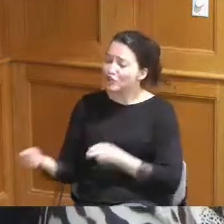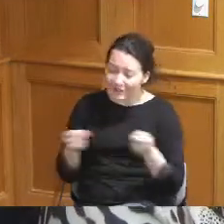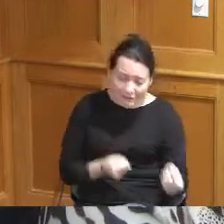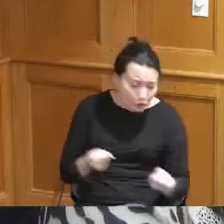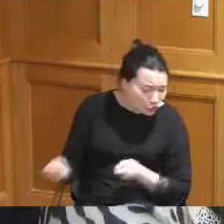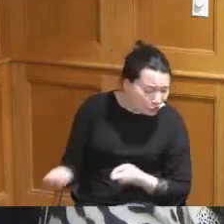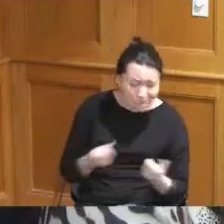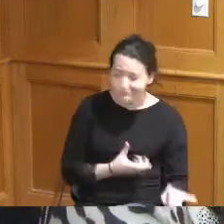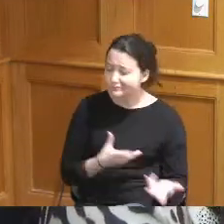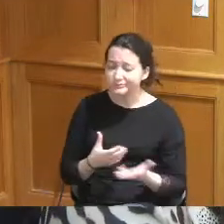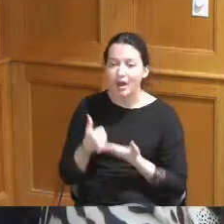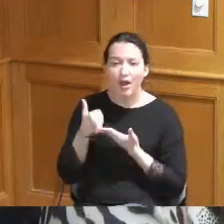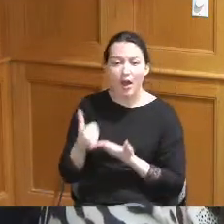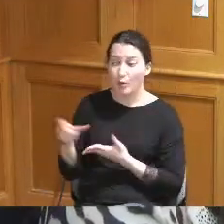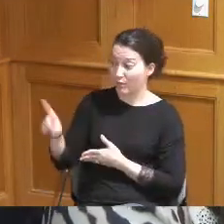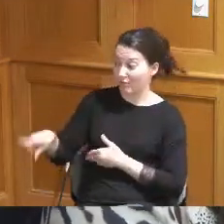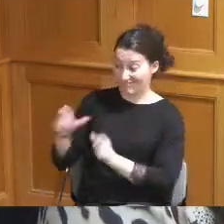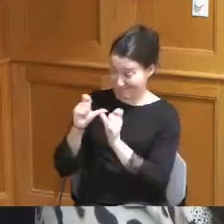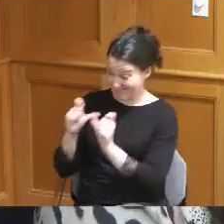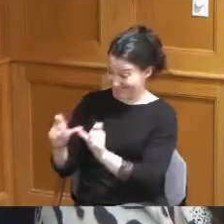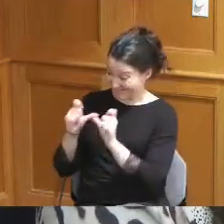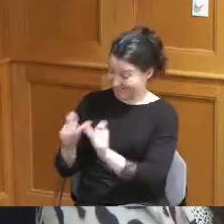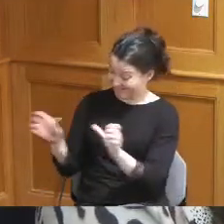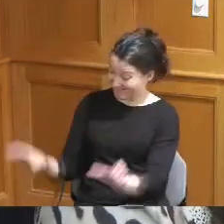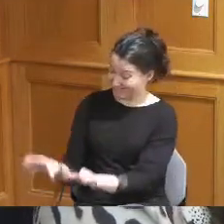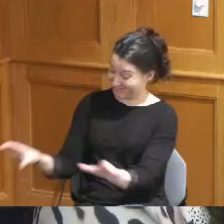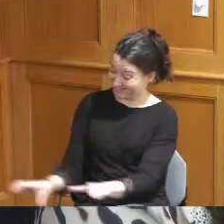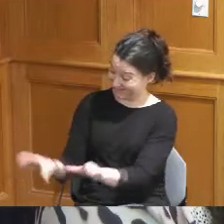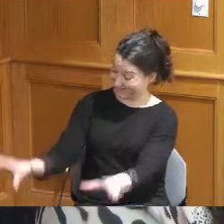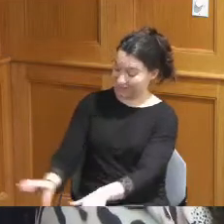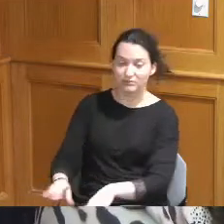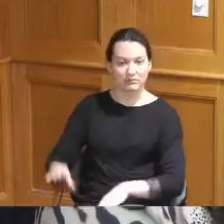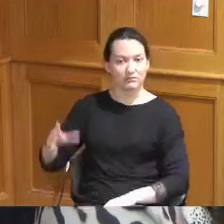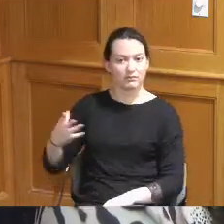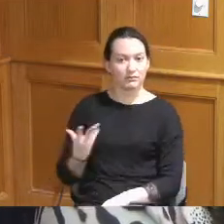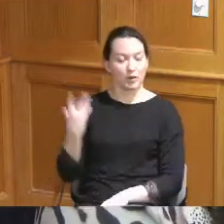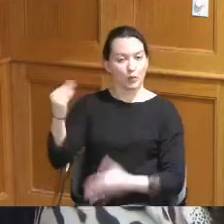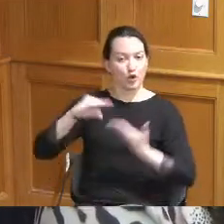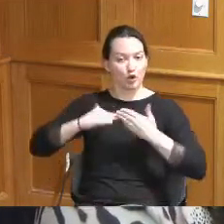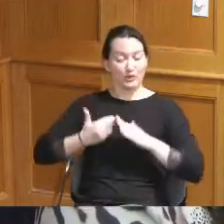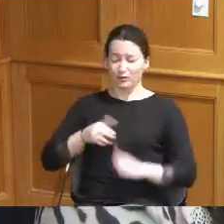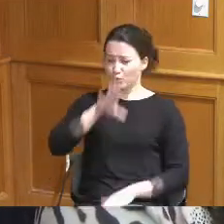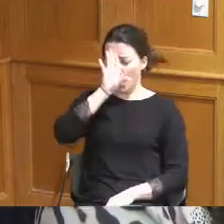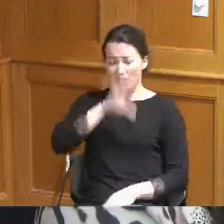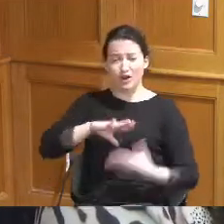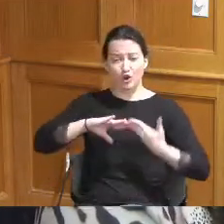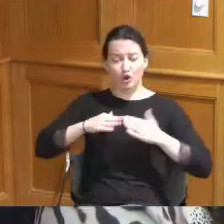to help them to continue to be active in the community because as we know community activities